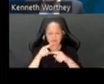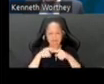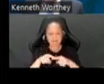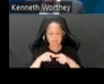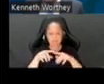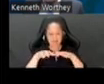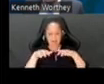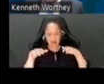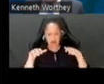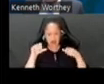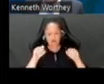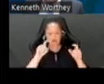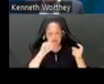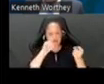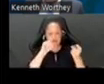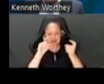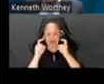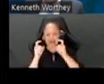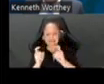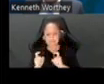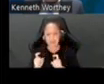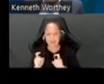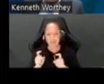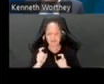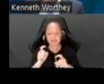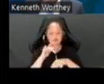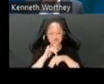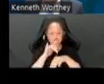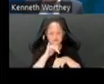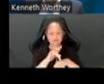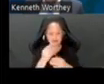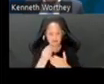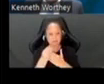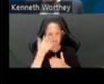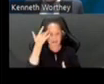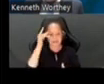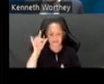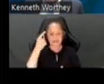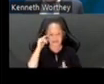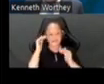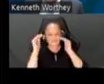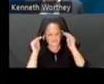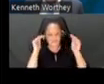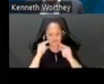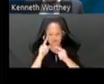can customize any of the resources. If Money Smart for adults is a little too advanced